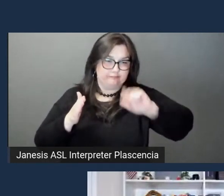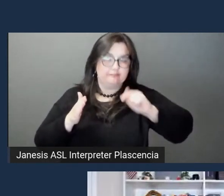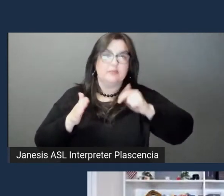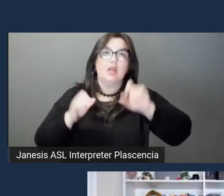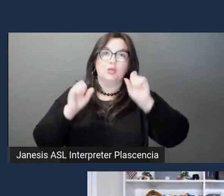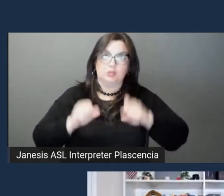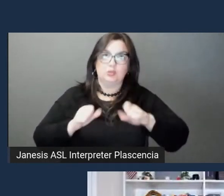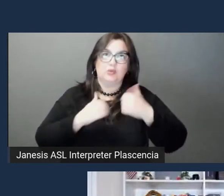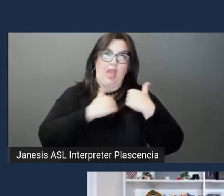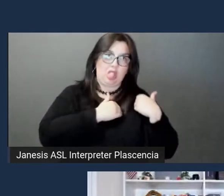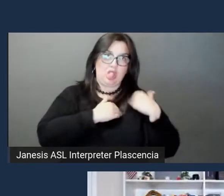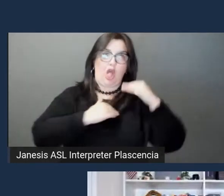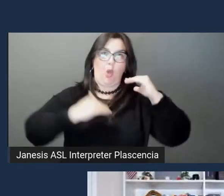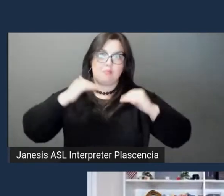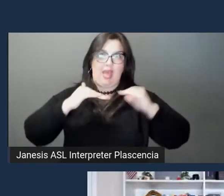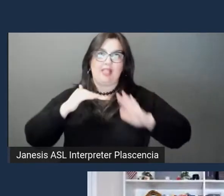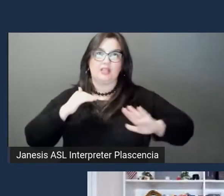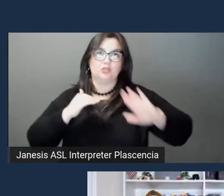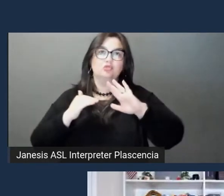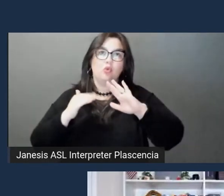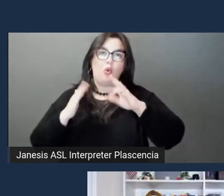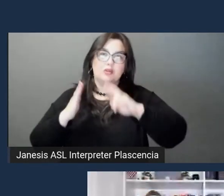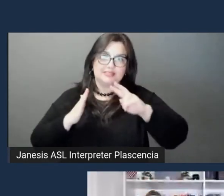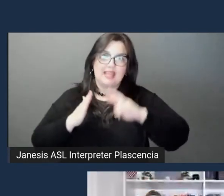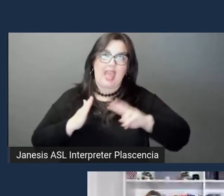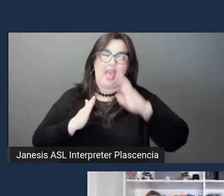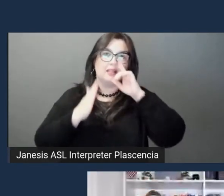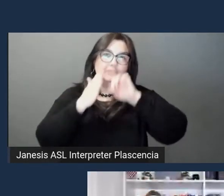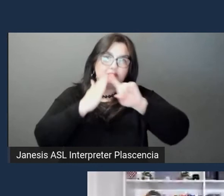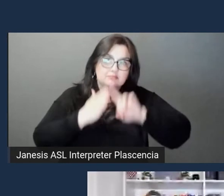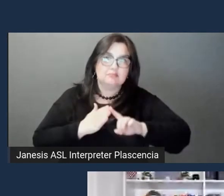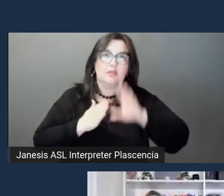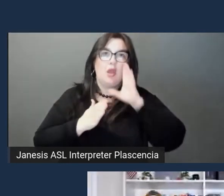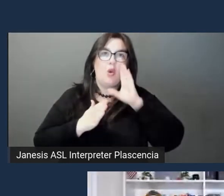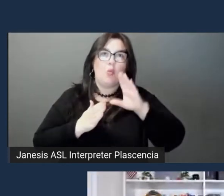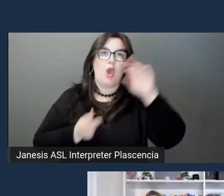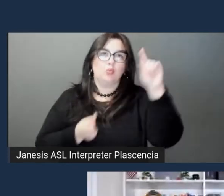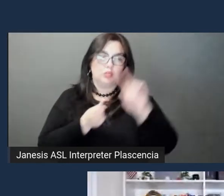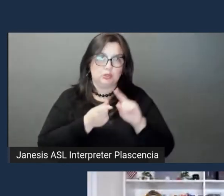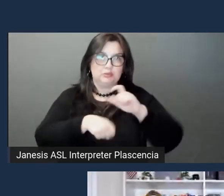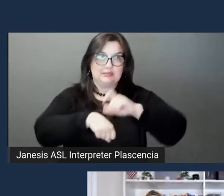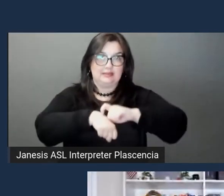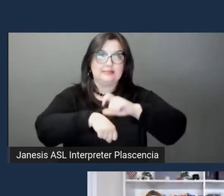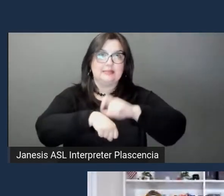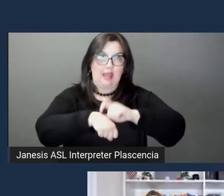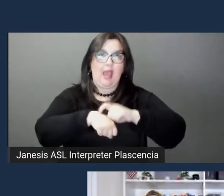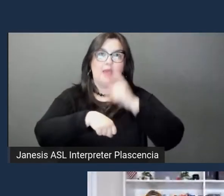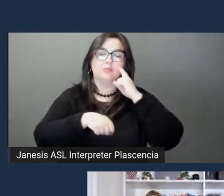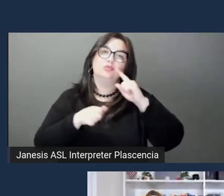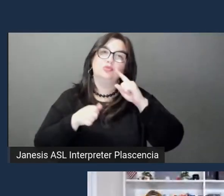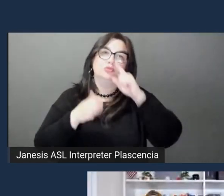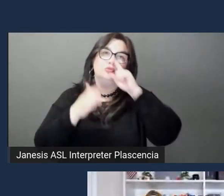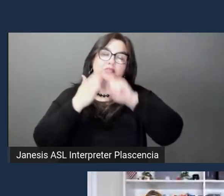and that will fundamentally reduce the time it takes to scan your server, even if you have a very large number of servers out there.